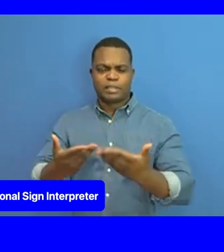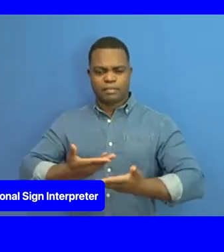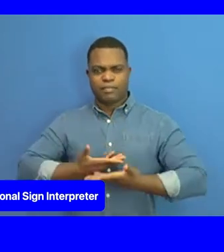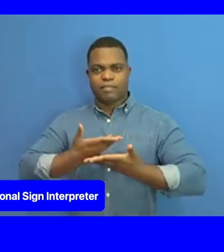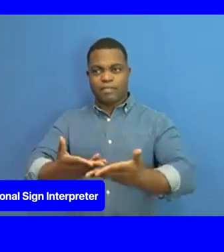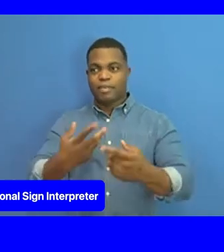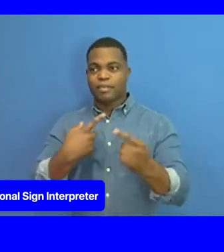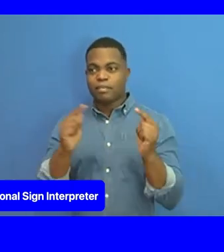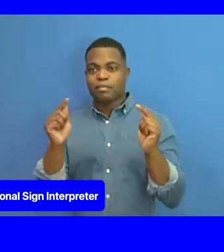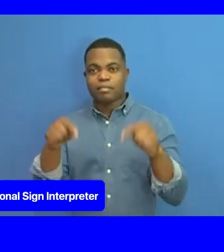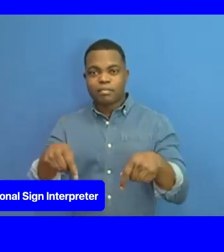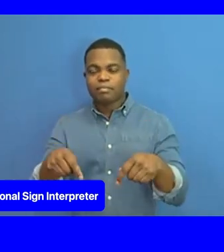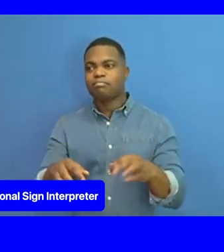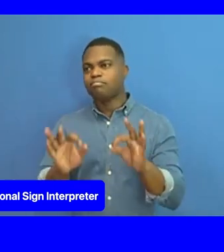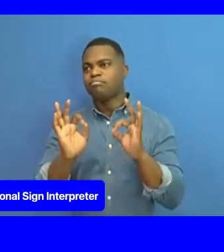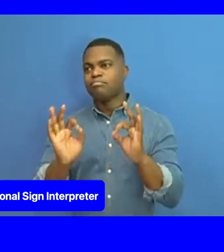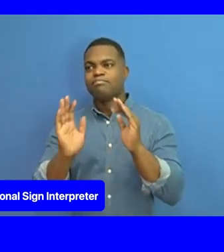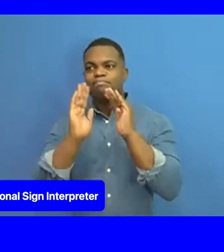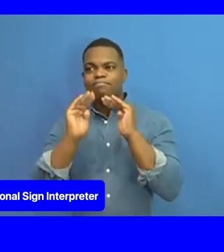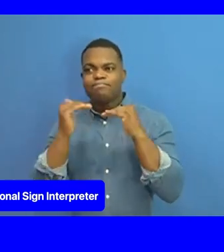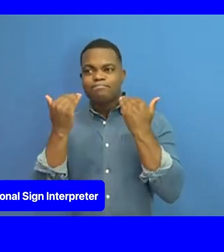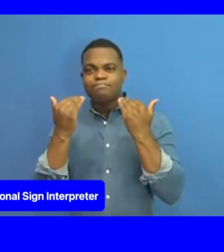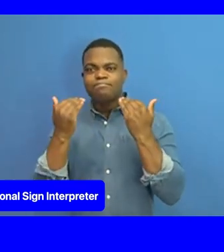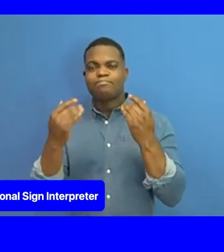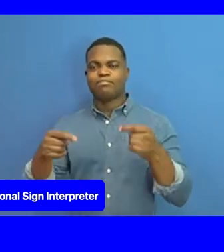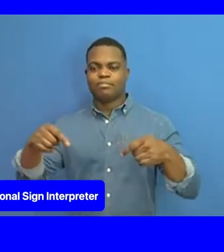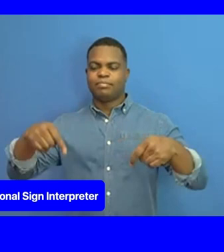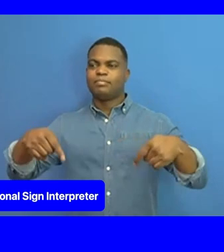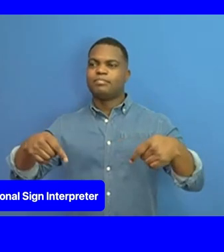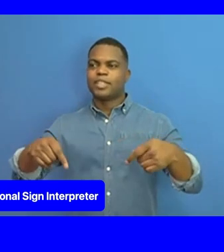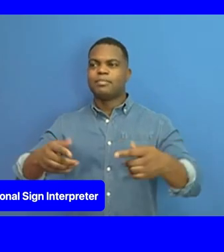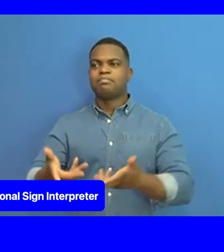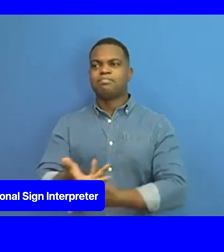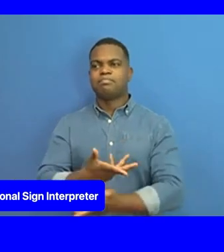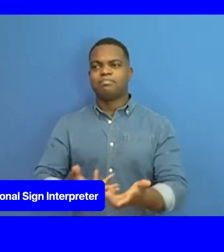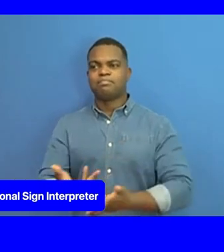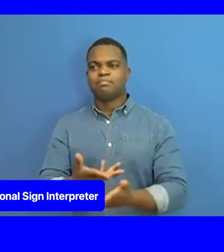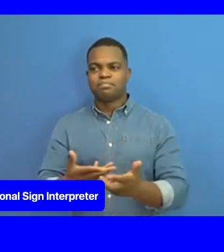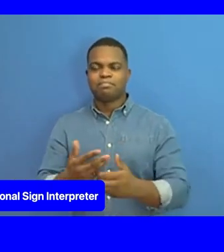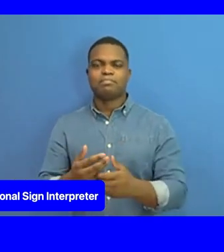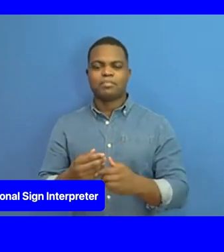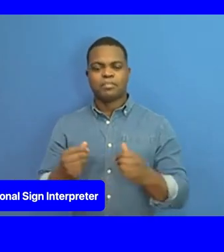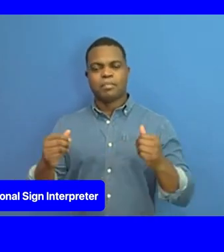The performing arts sector suffered a lot over the last three years with the pandemic,